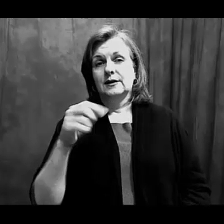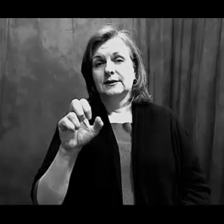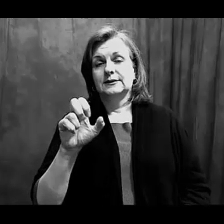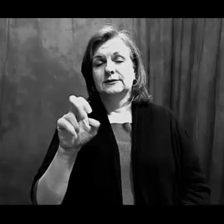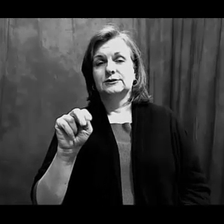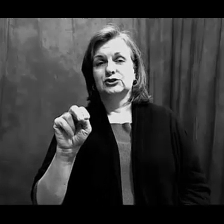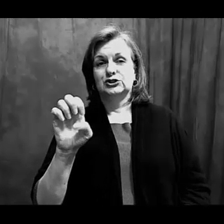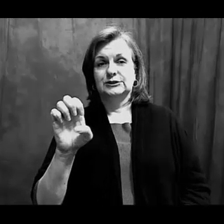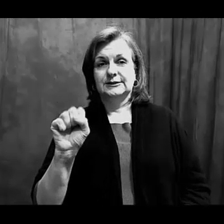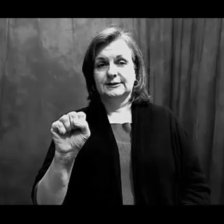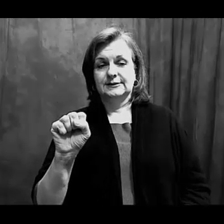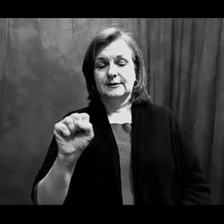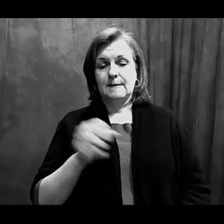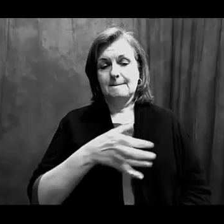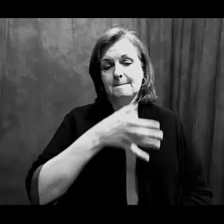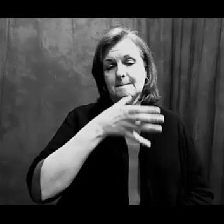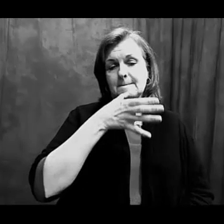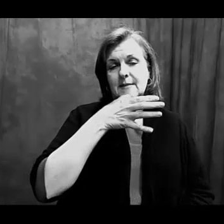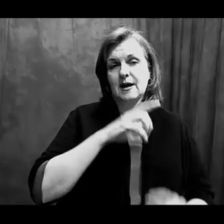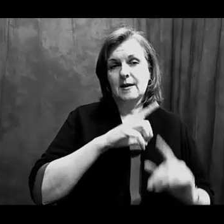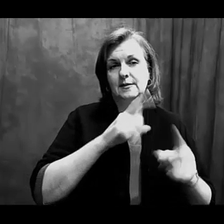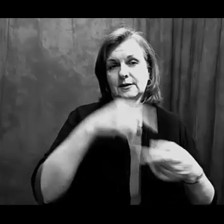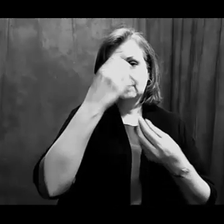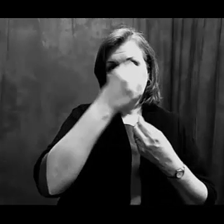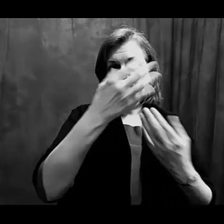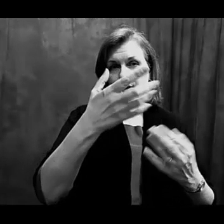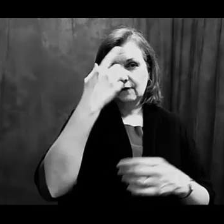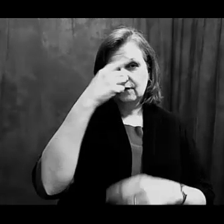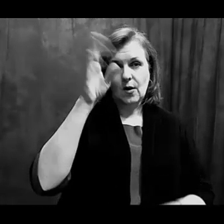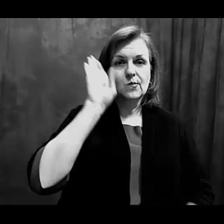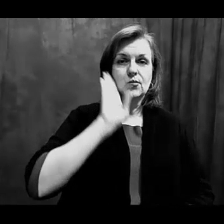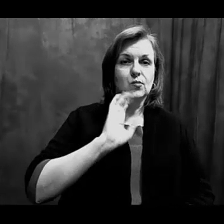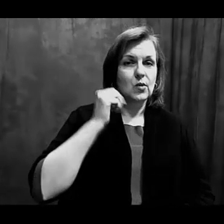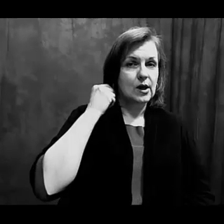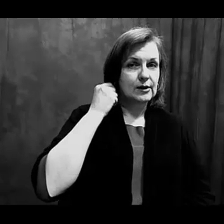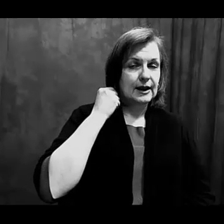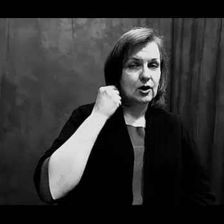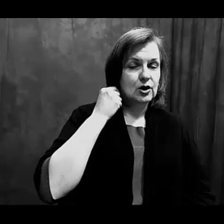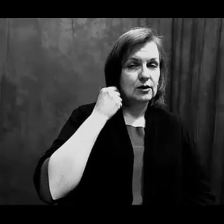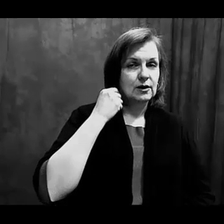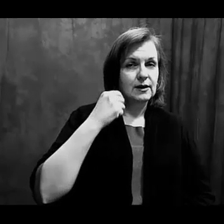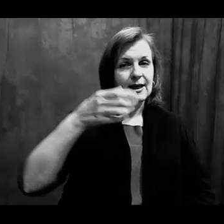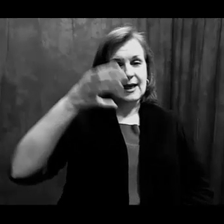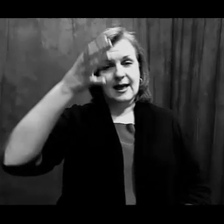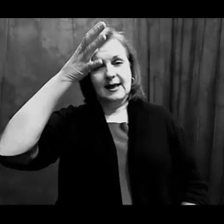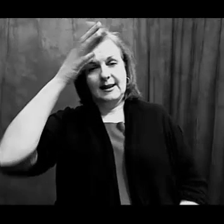and how mom might tell you that you're going to have brown hair